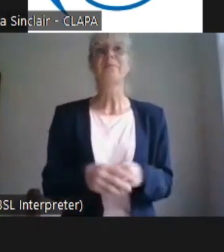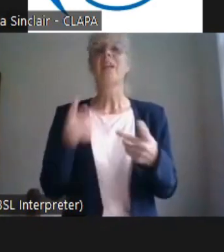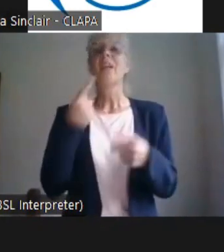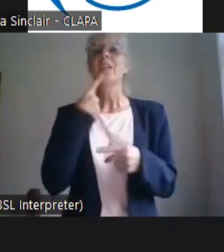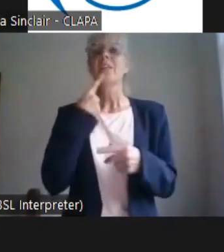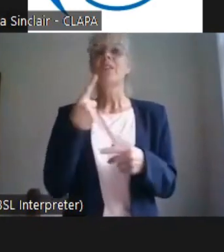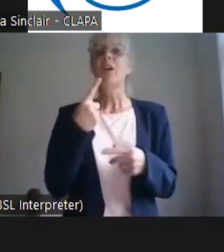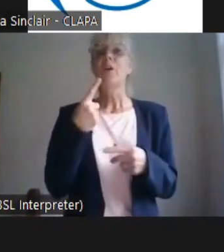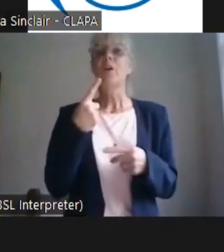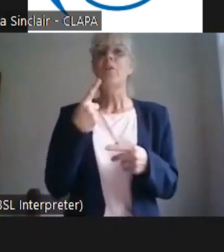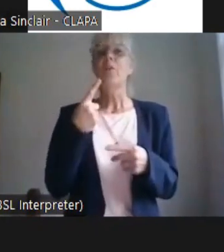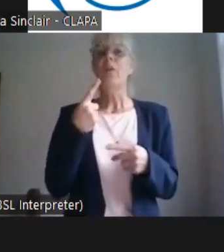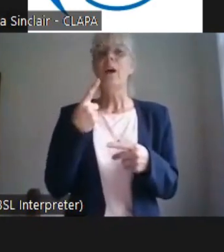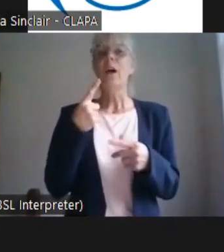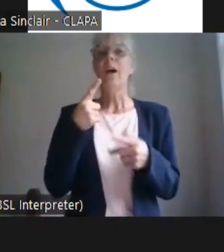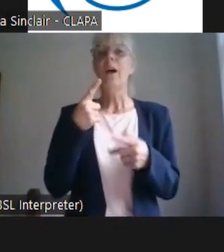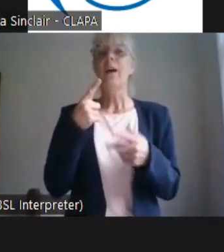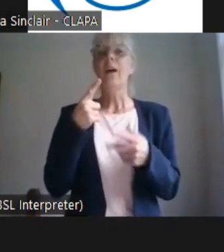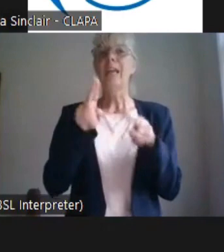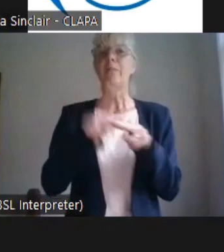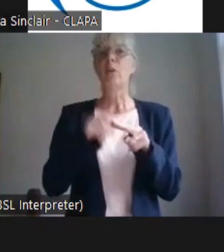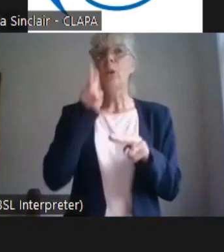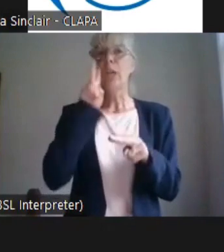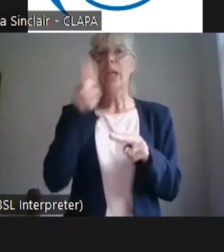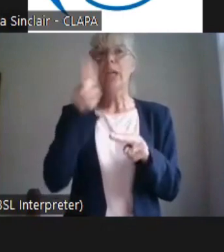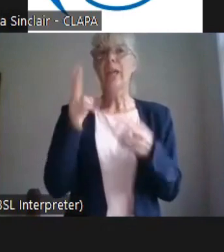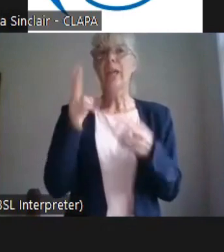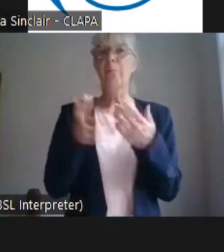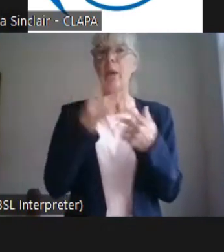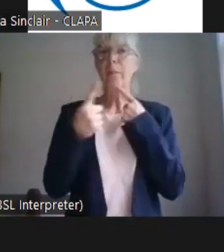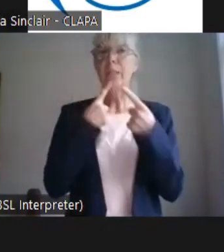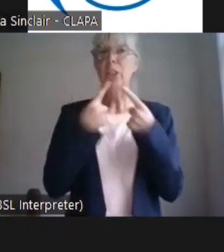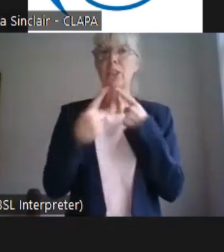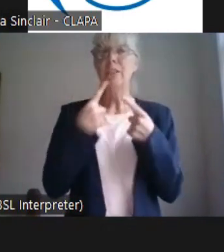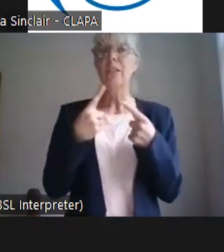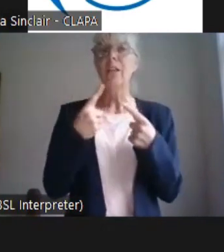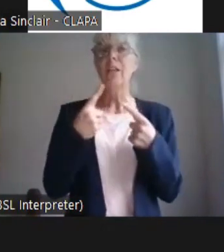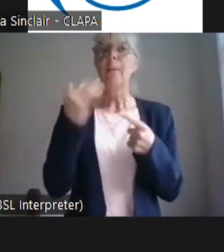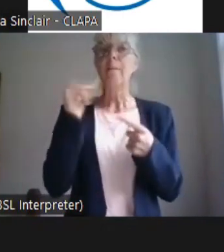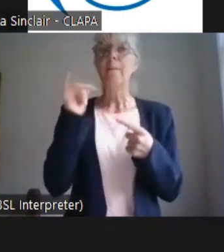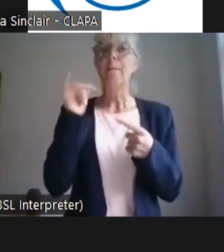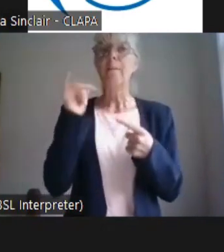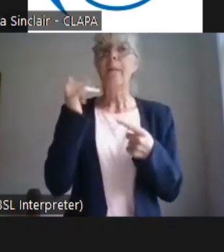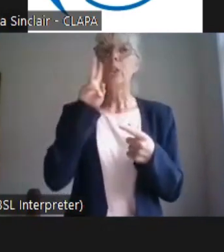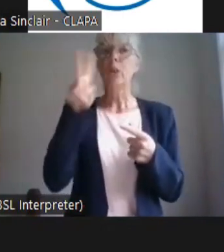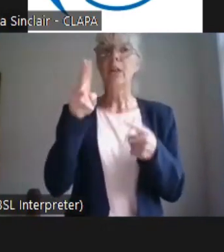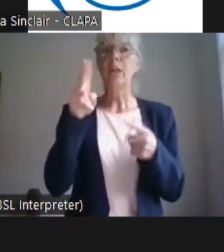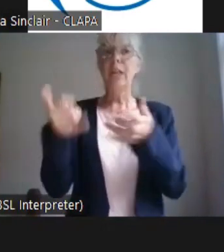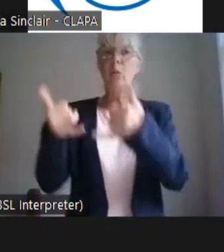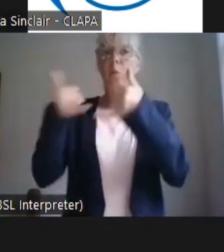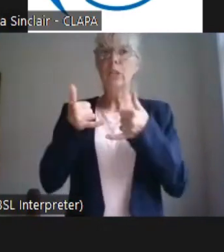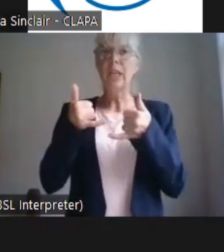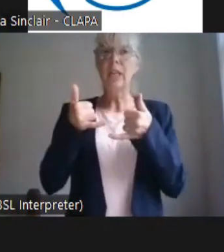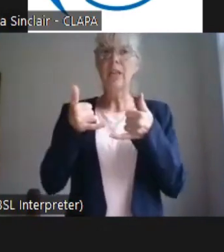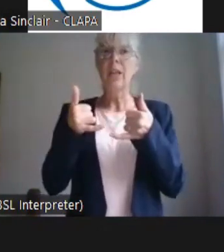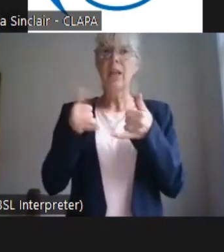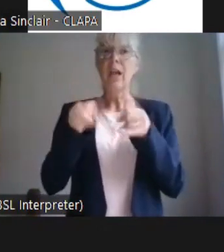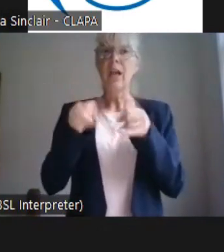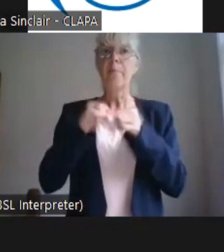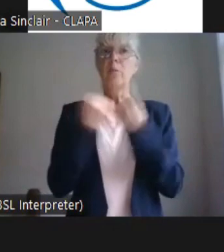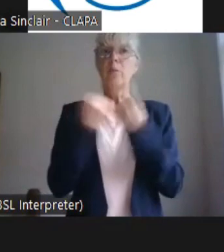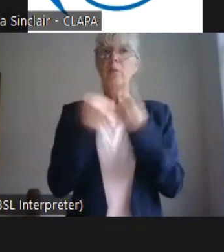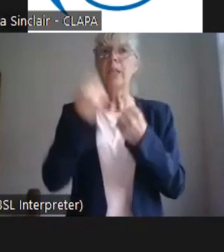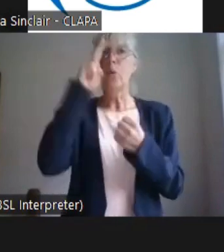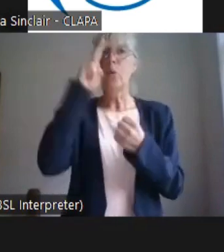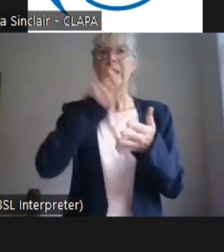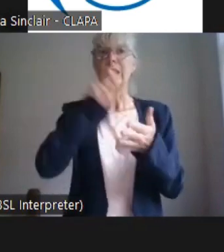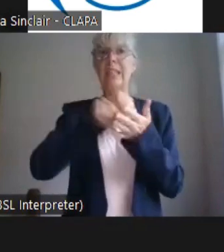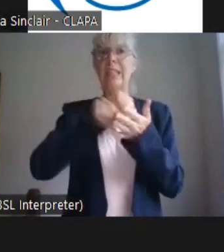so if you're looking at more information maybe you could look at the awarding body called Signature